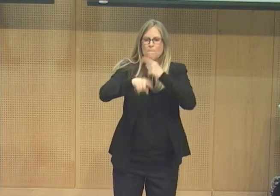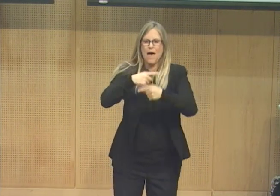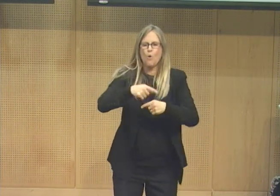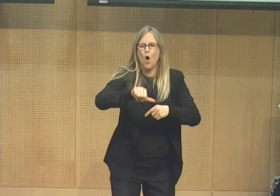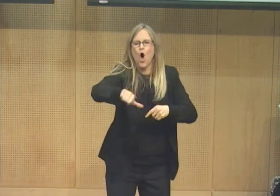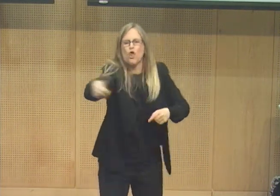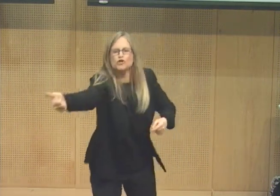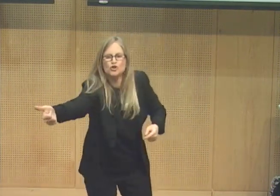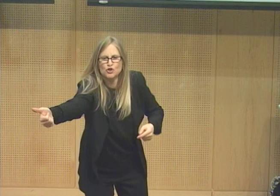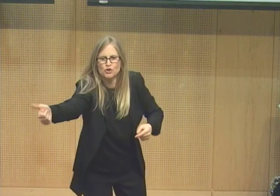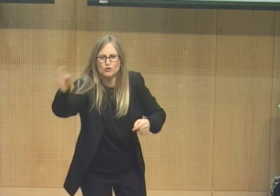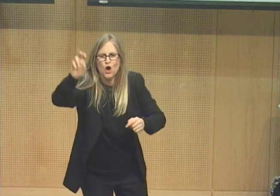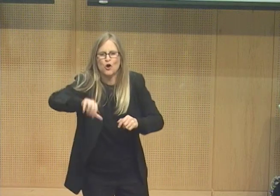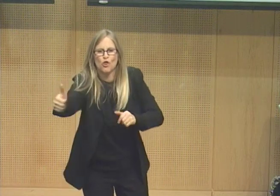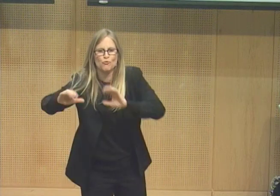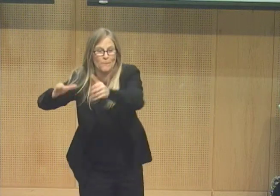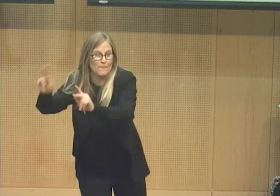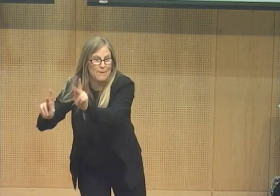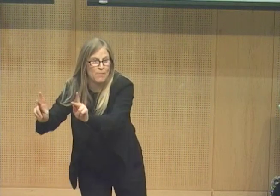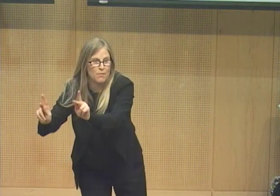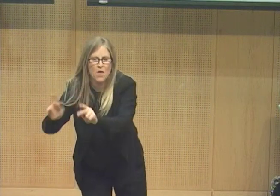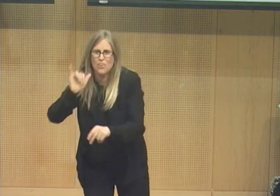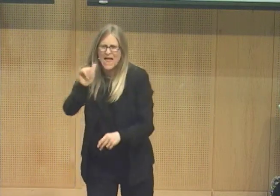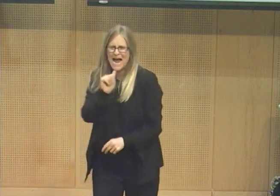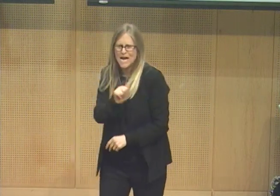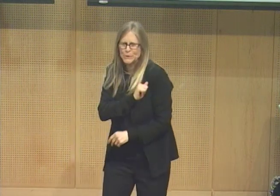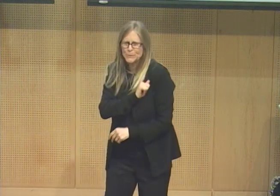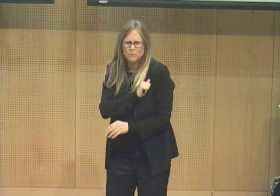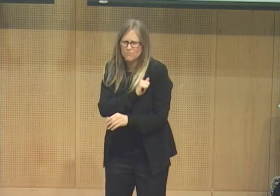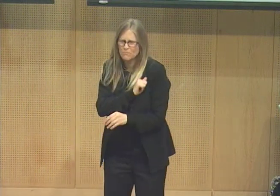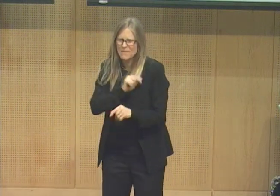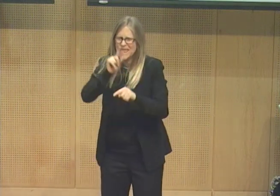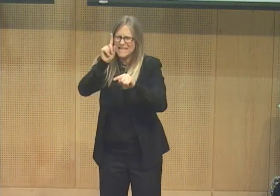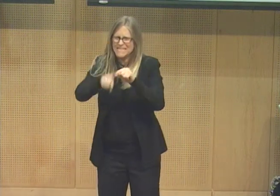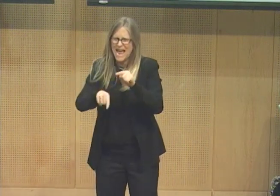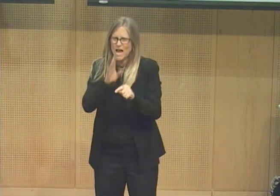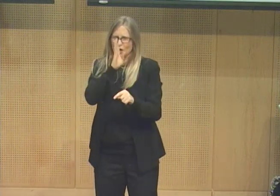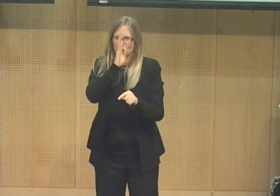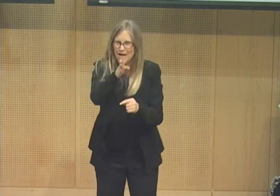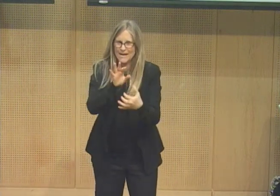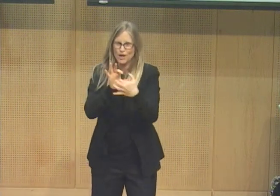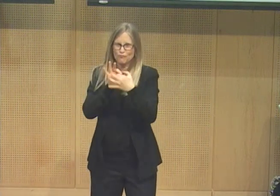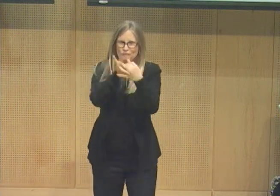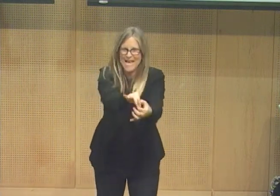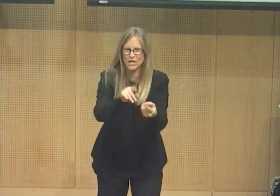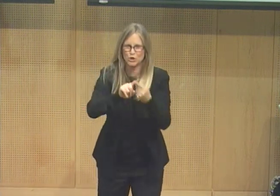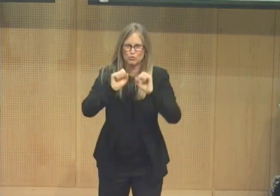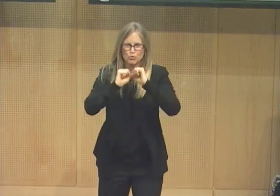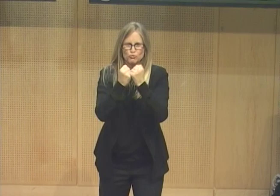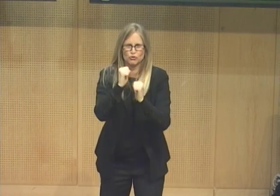and about other people... it directly affects social structure.